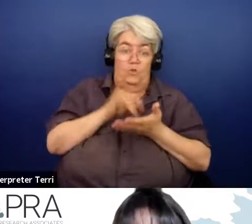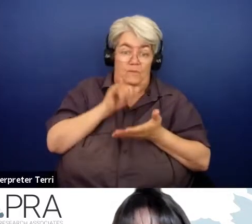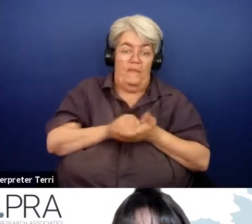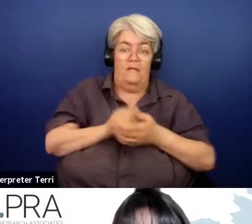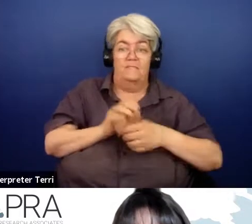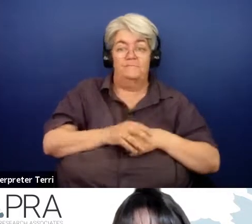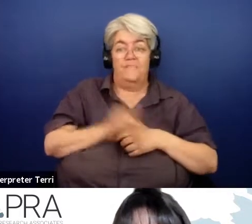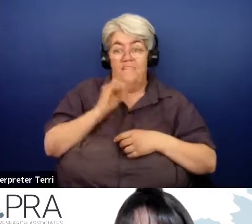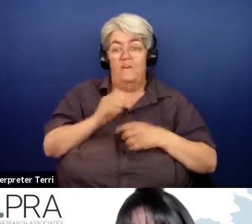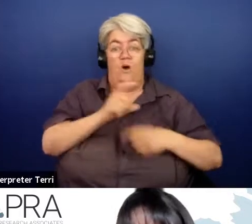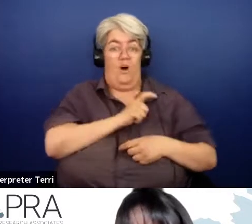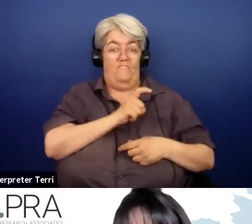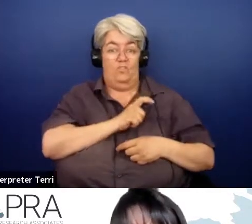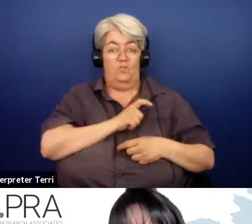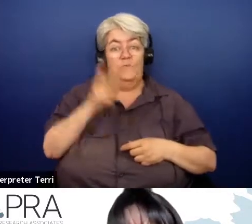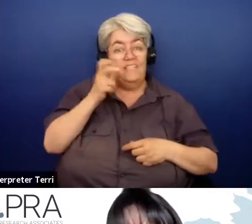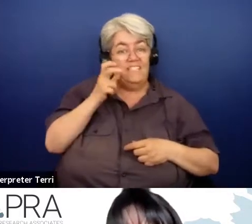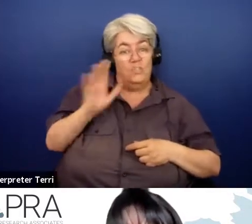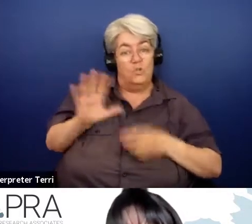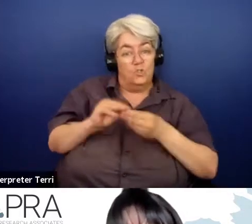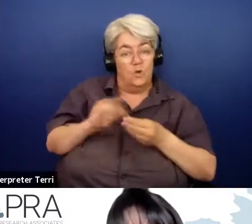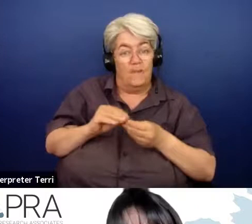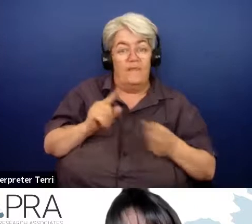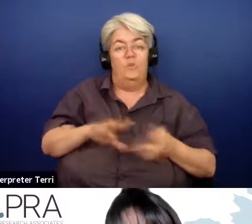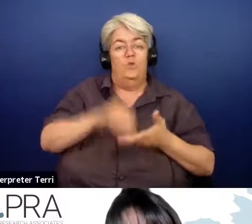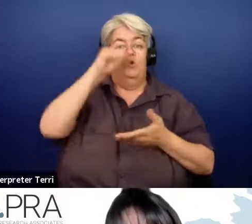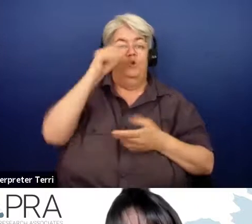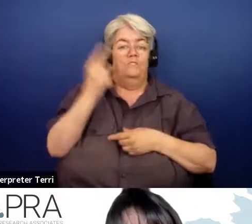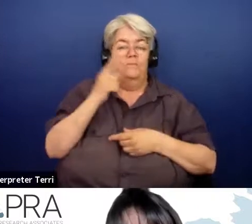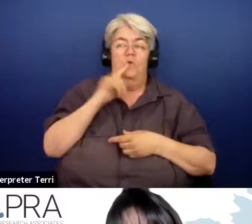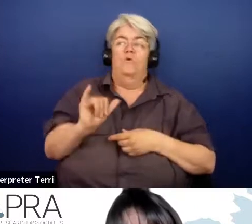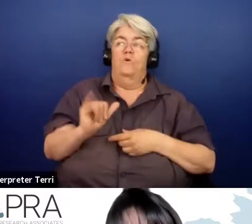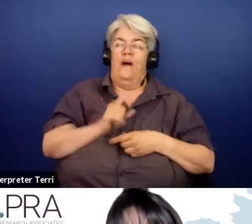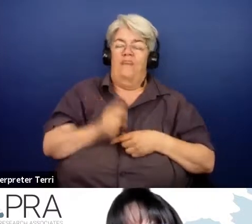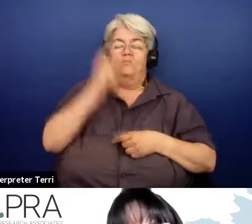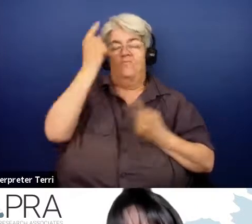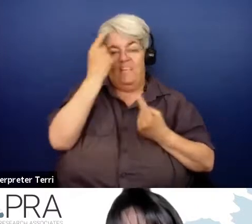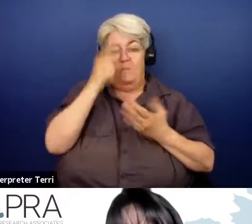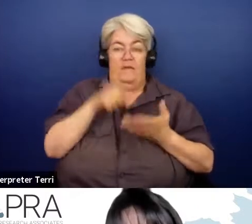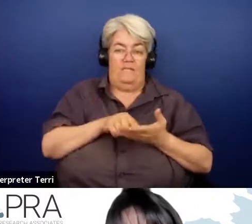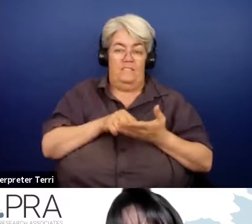officers listening to her story, they would learn a lot and start to be aware. I have to think about this in a different way.